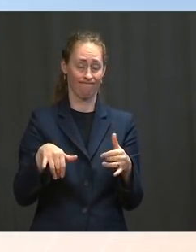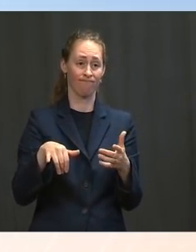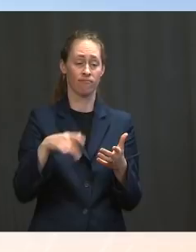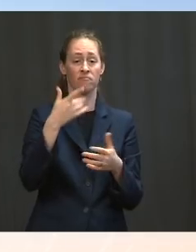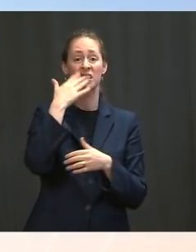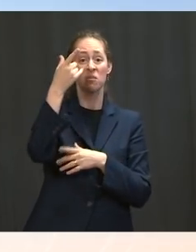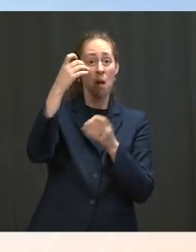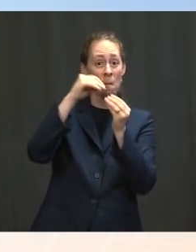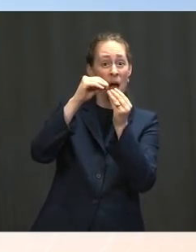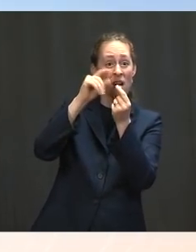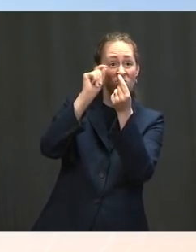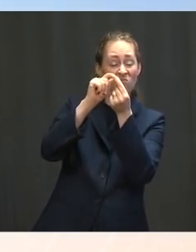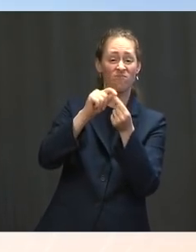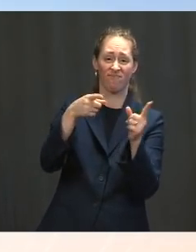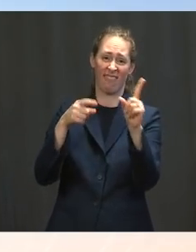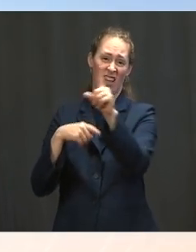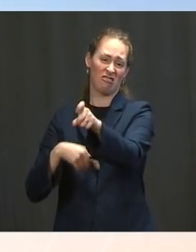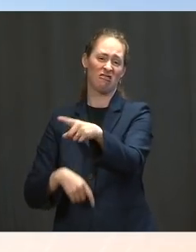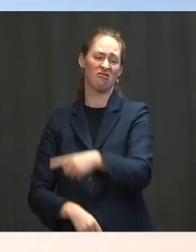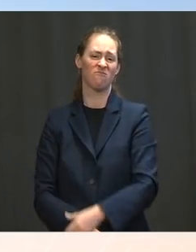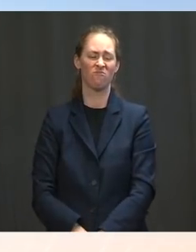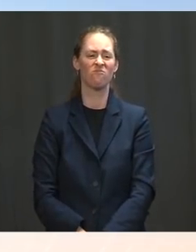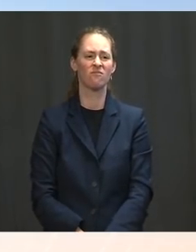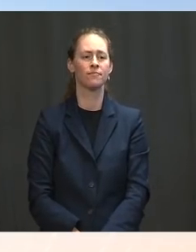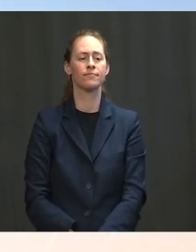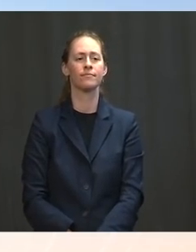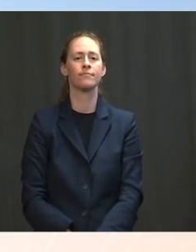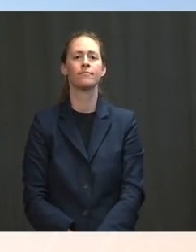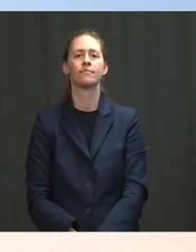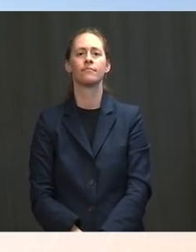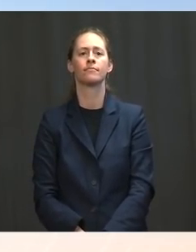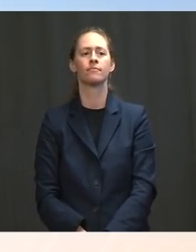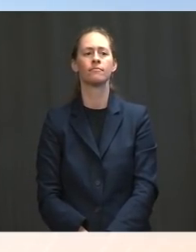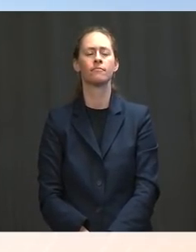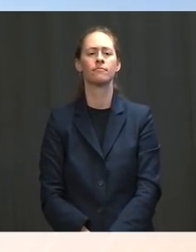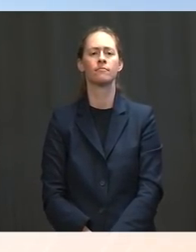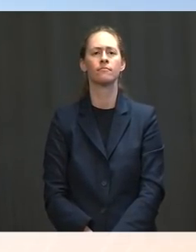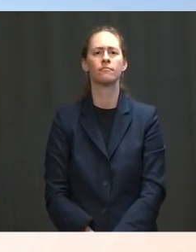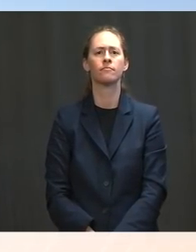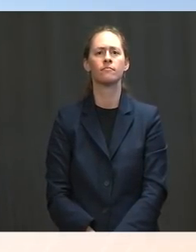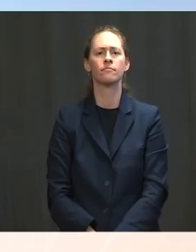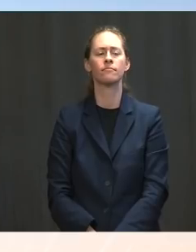The Press: Can I switch gears? We have a story -- so, a company -- organizations like the Chamber of Commerce,